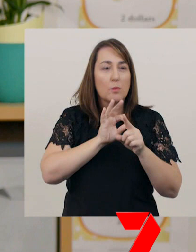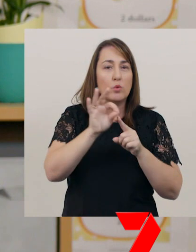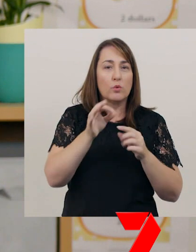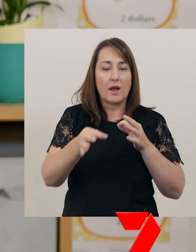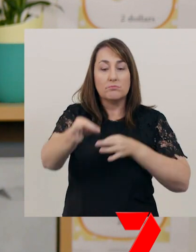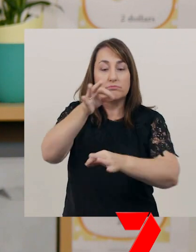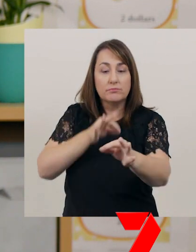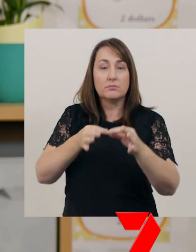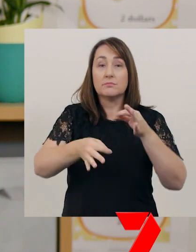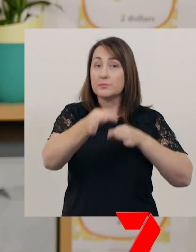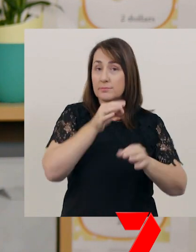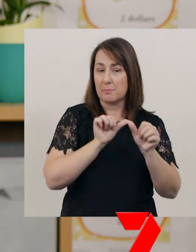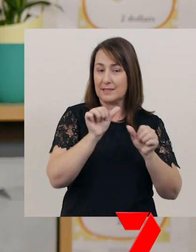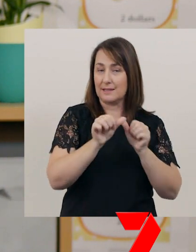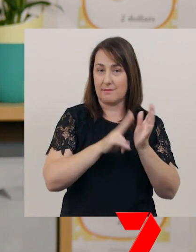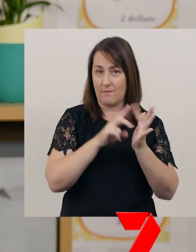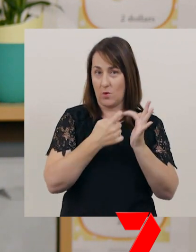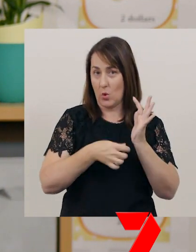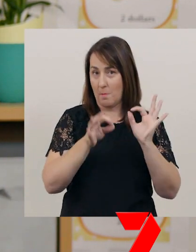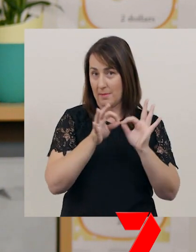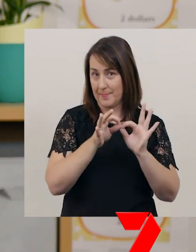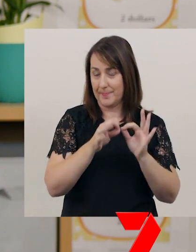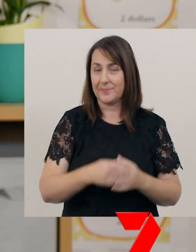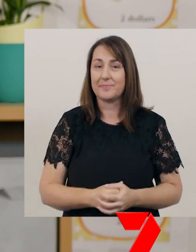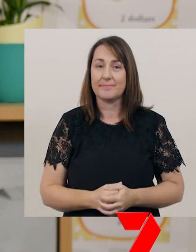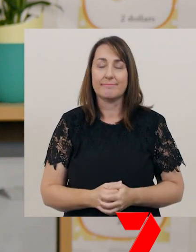by choosing a better verb. To enhance your writing means,